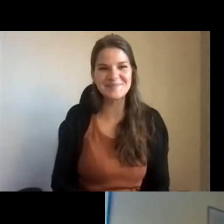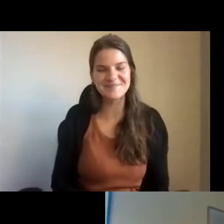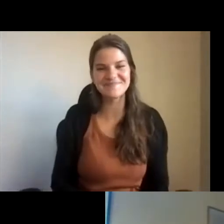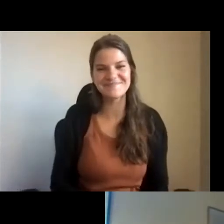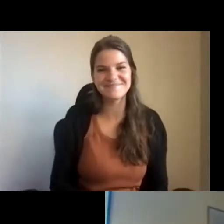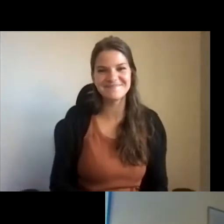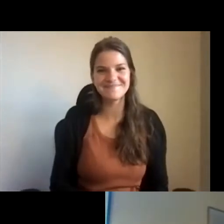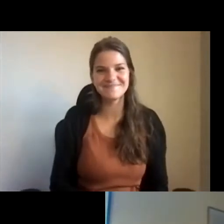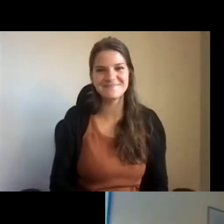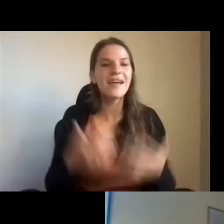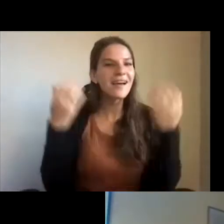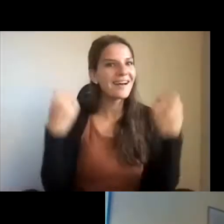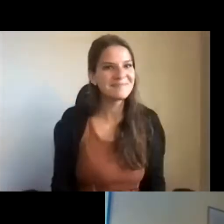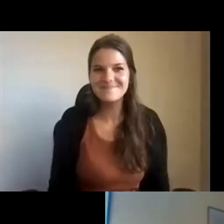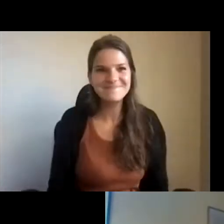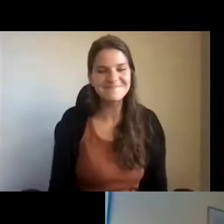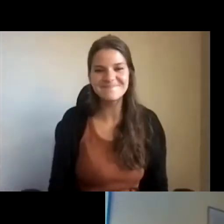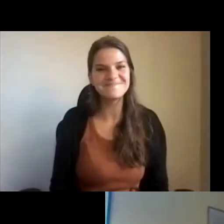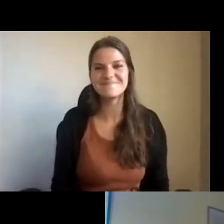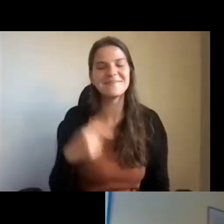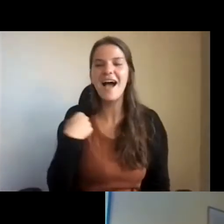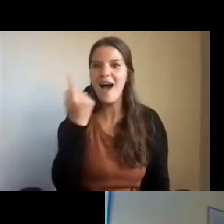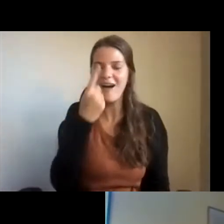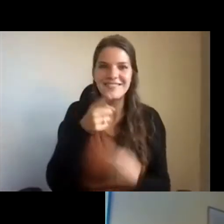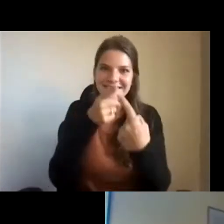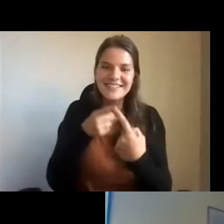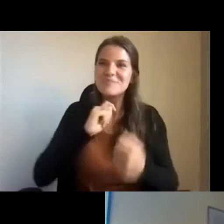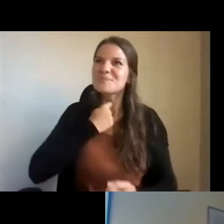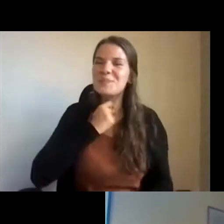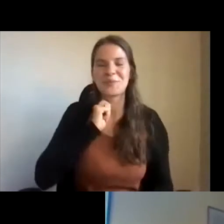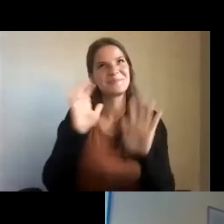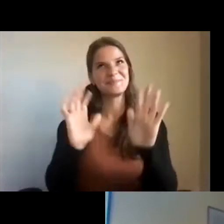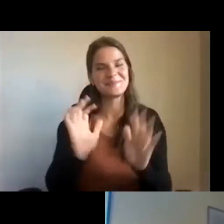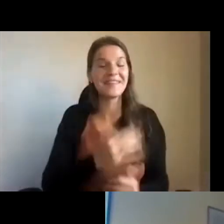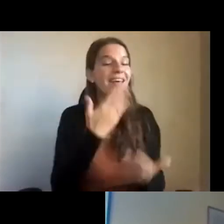I'm just never going to get over that mute button. Thank you Sarah I think that was really